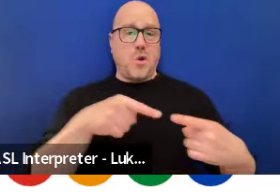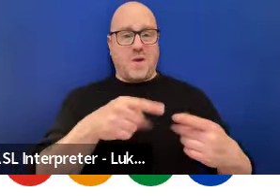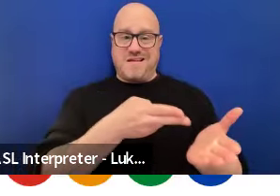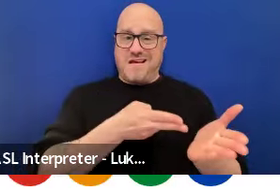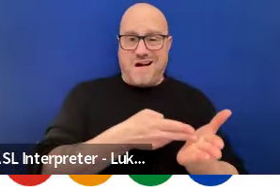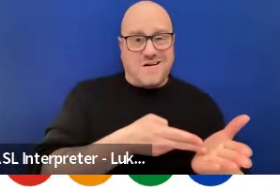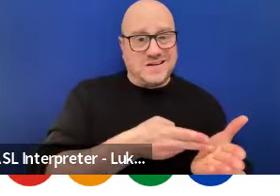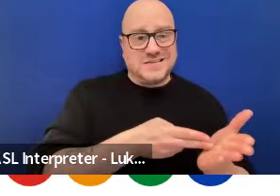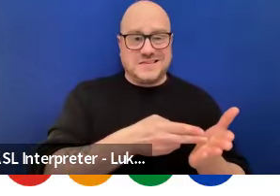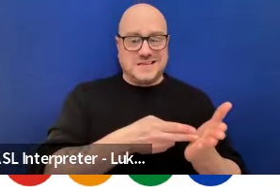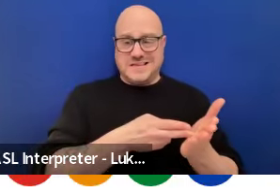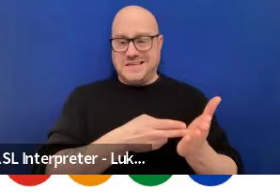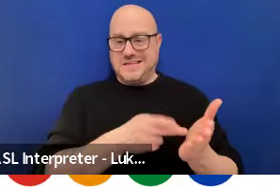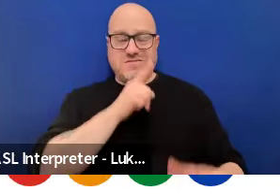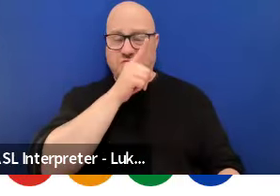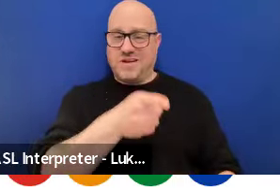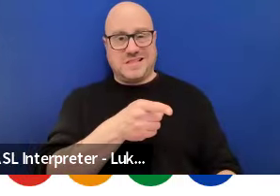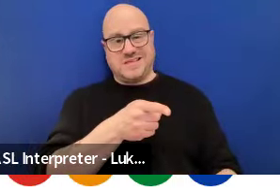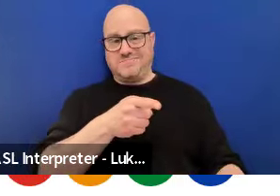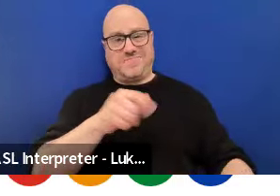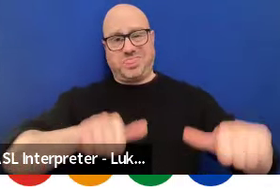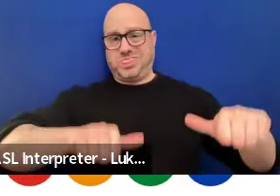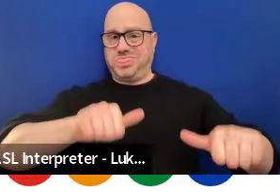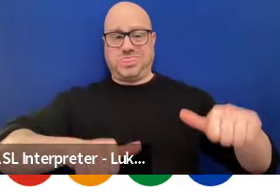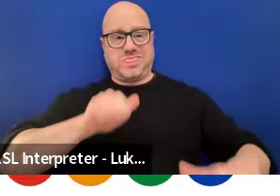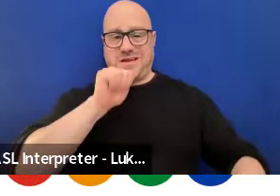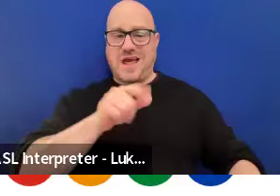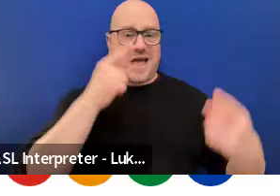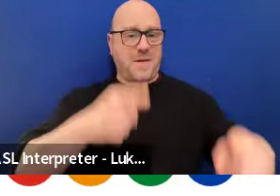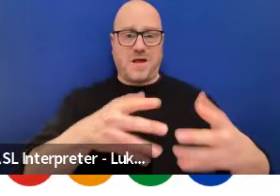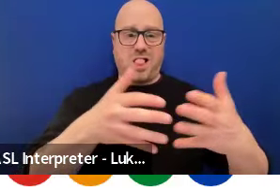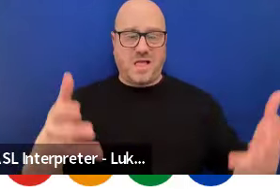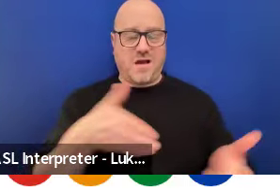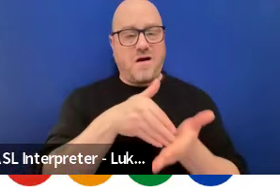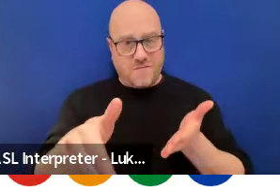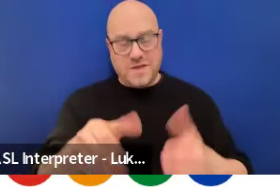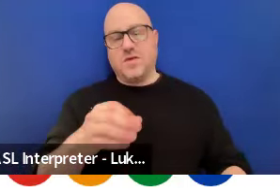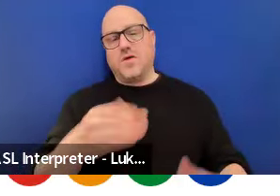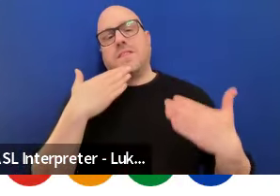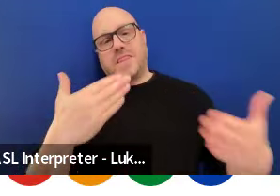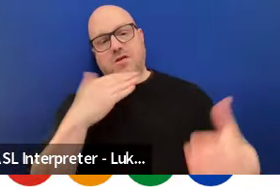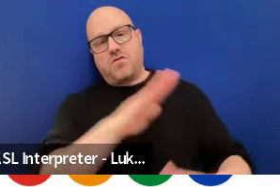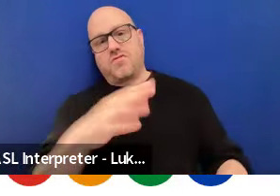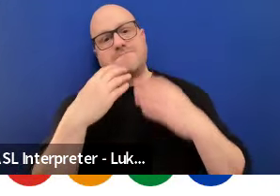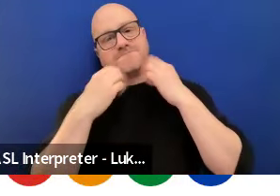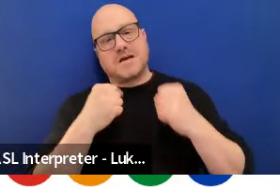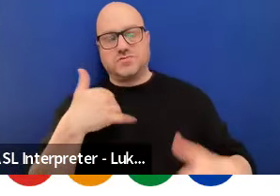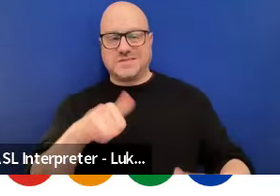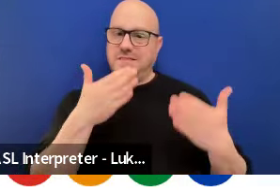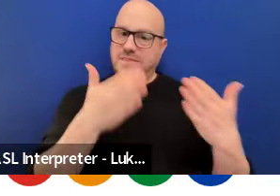DURING THIS TIME IN OUR COUNTRY WHERE HONESTY AND INTEGRITY SEEM TO BE A QUESTION. THE RIDE CERTAINLY DEMONSTRATED THOSE VALUES STILL EXIST.